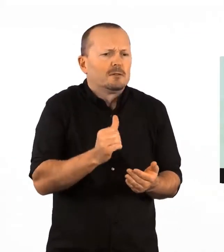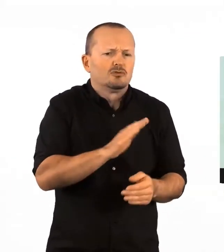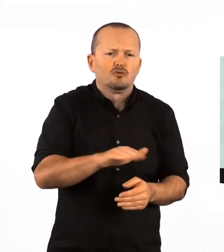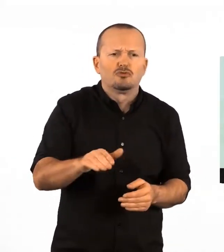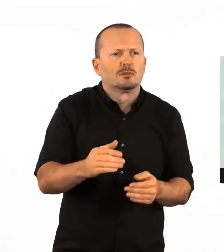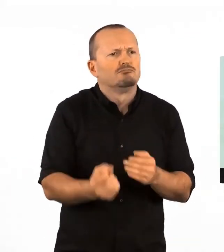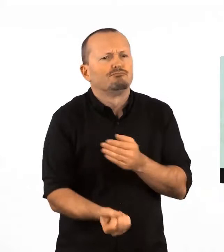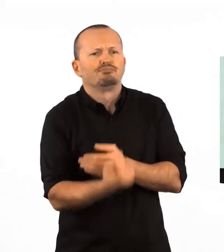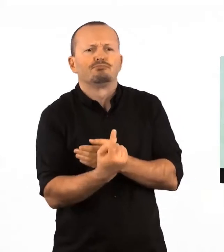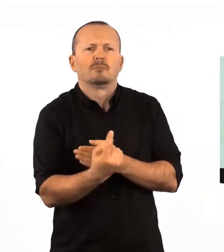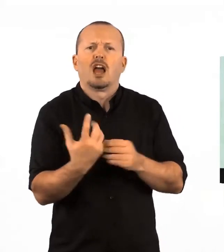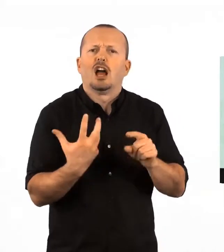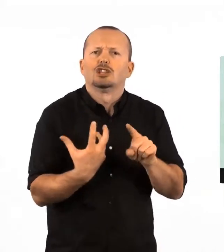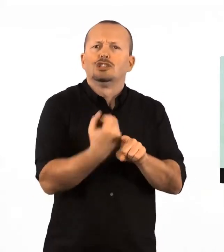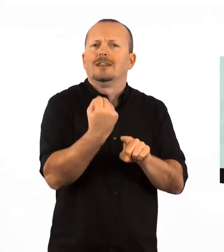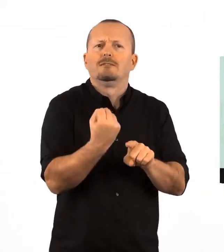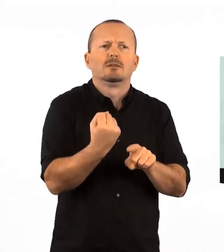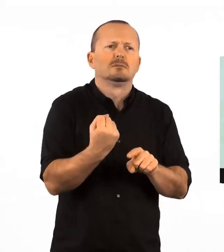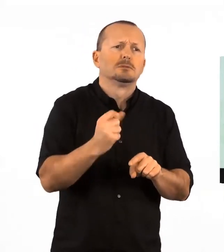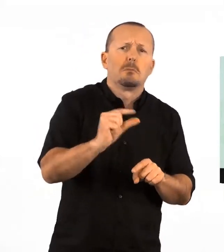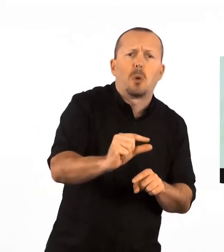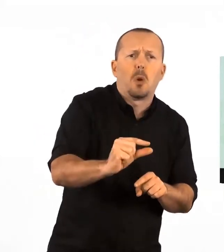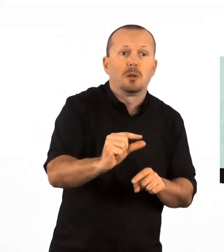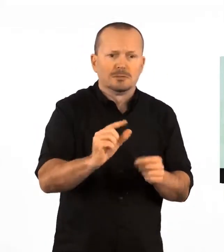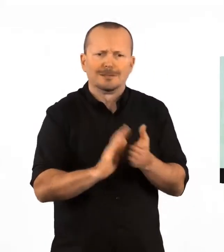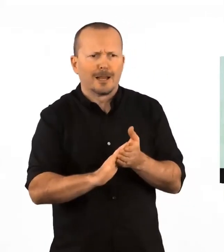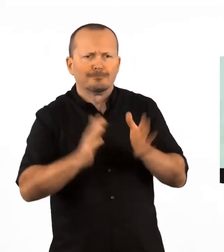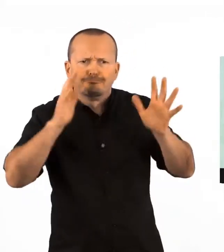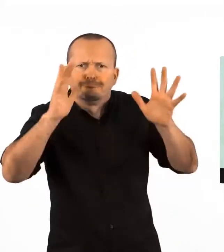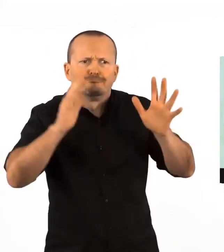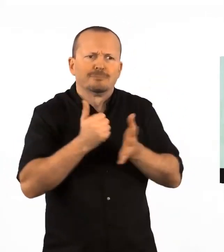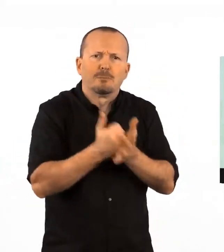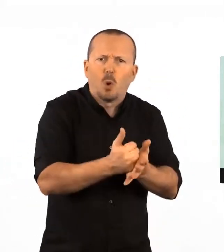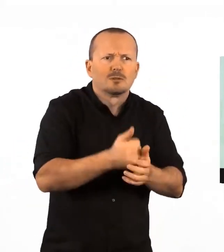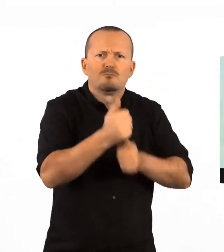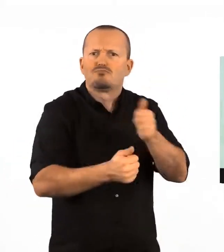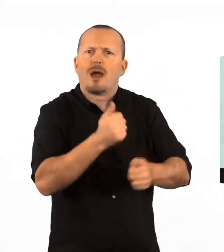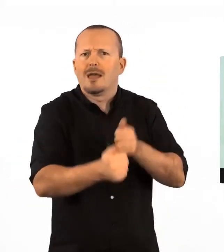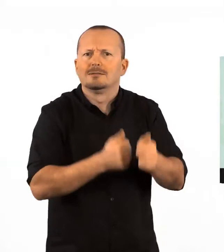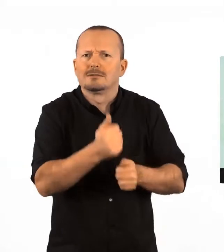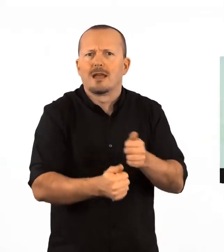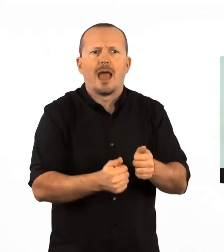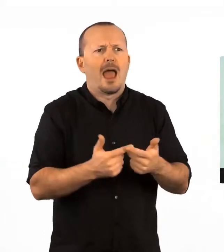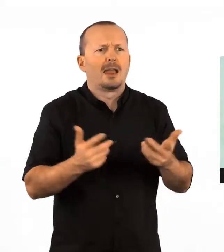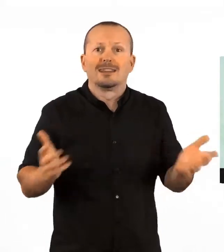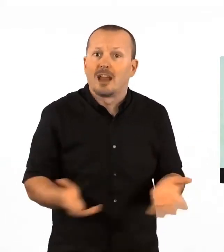celebrating success with our kids for the little achievements that they do and using